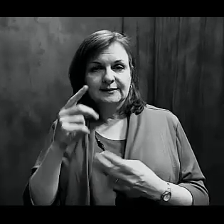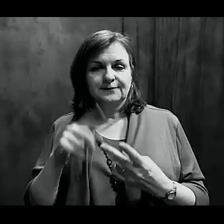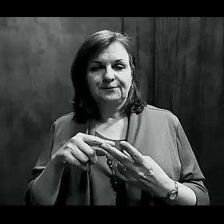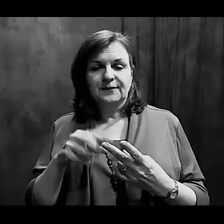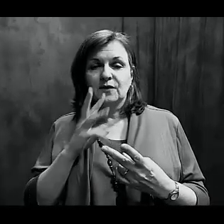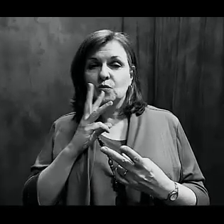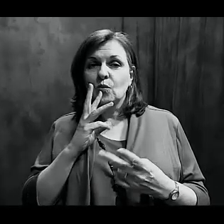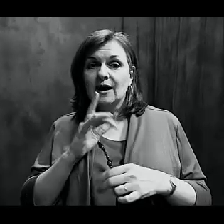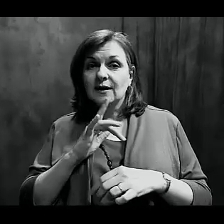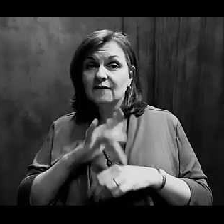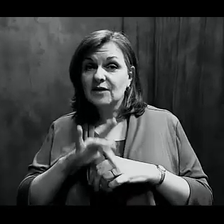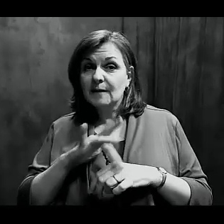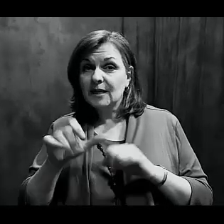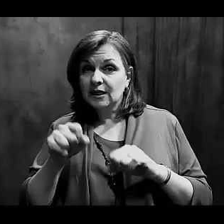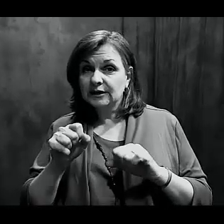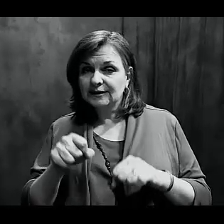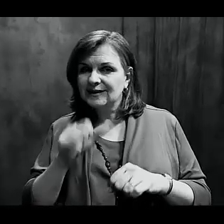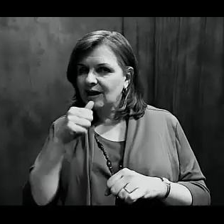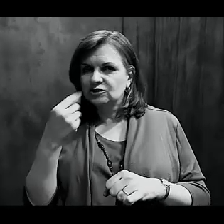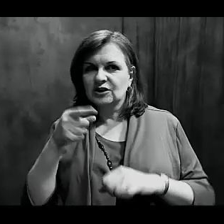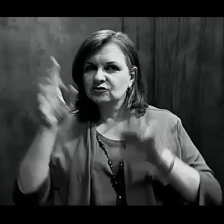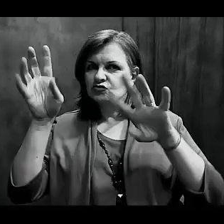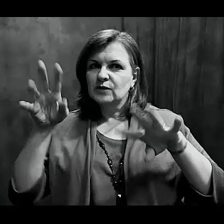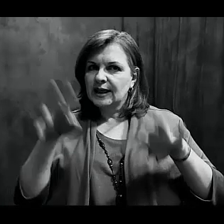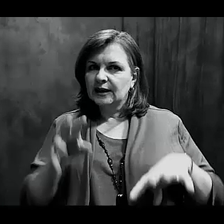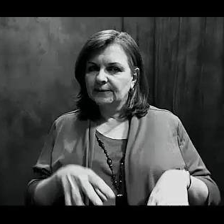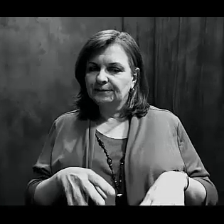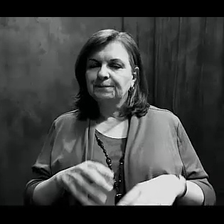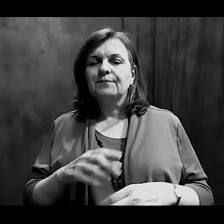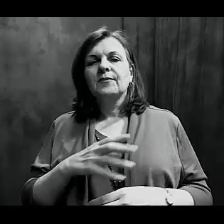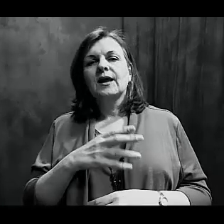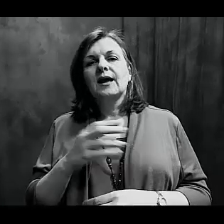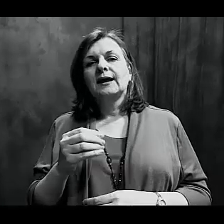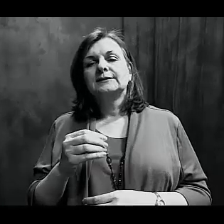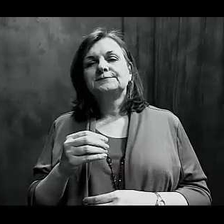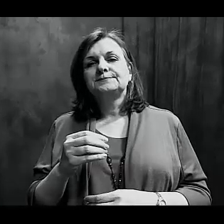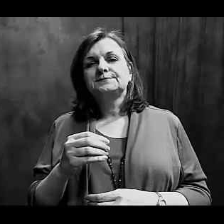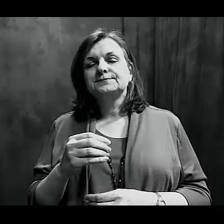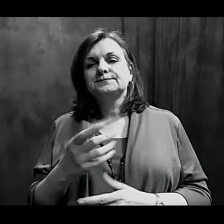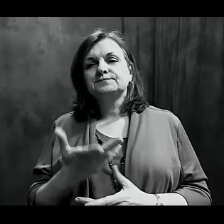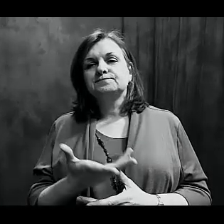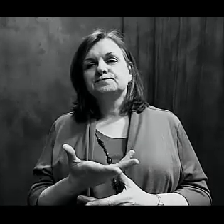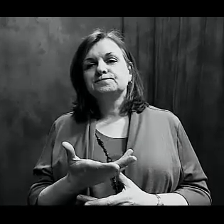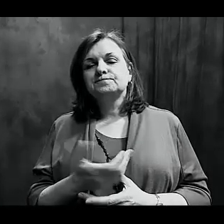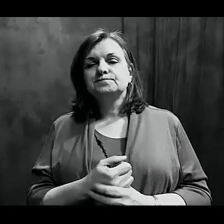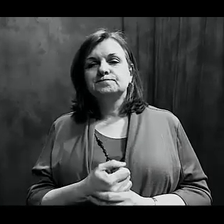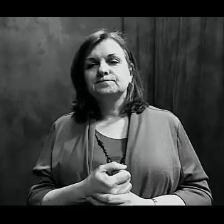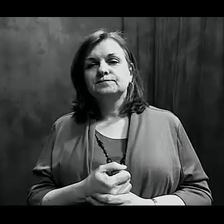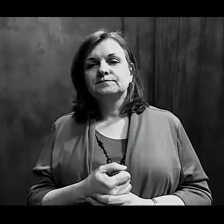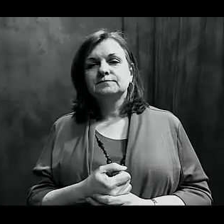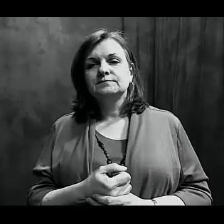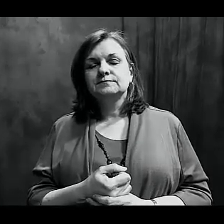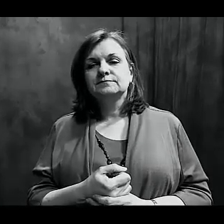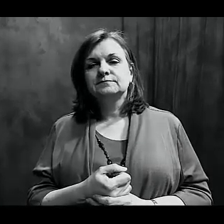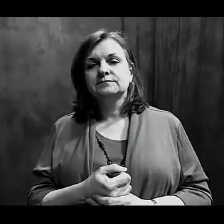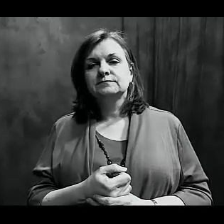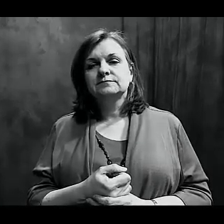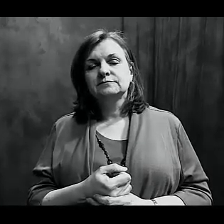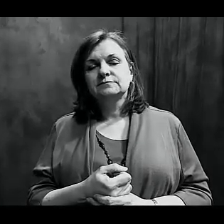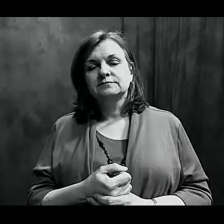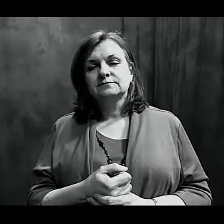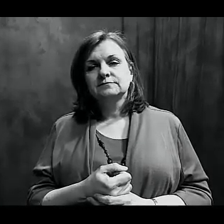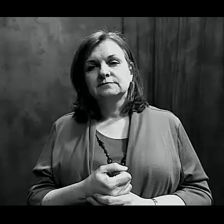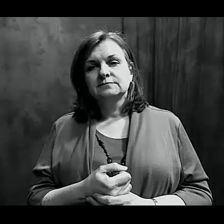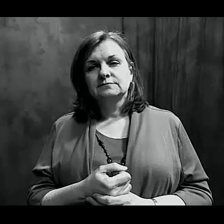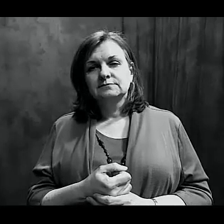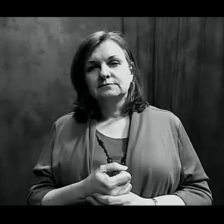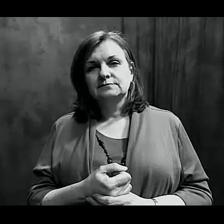the water availability not just the rainfall and primarily what we look at as far as